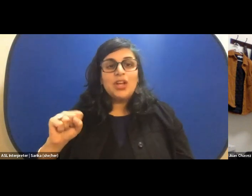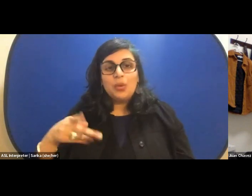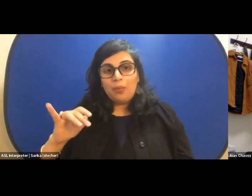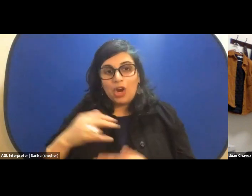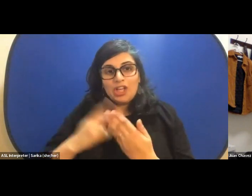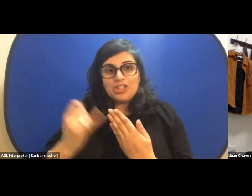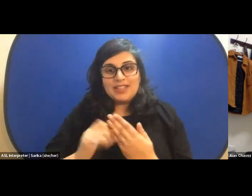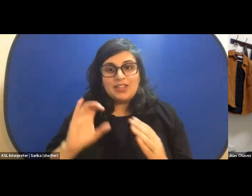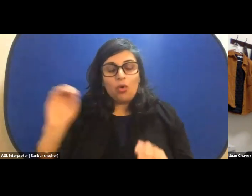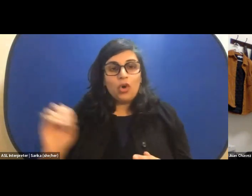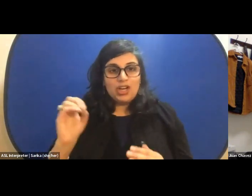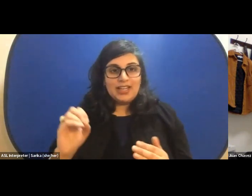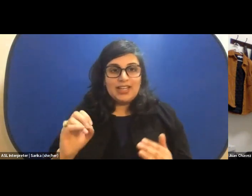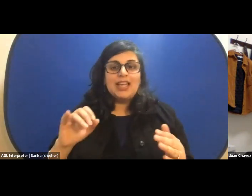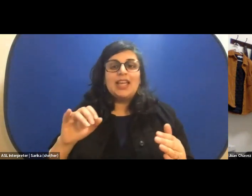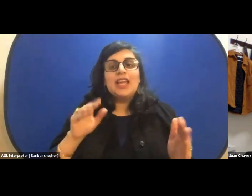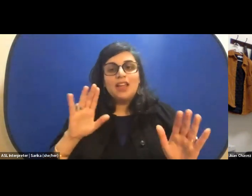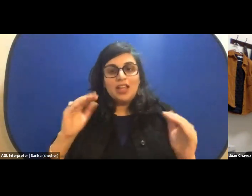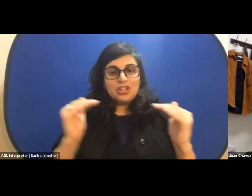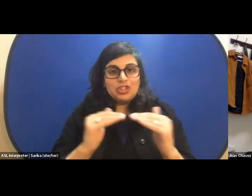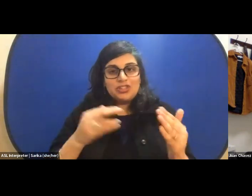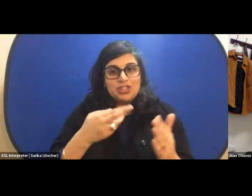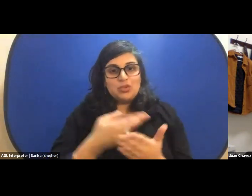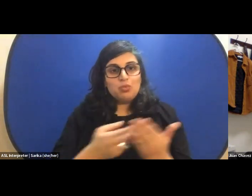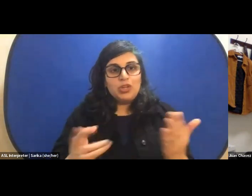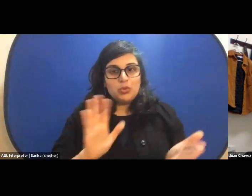everybody. My name is Juan Chavez. I'm the director of the civil rights